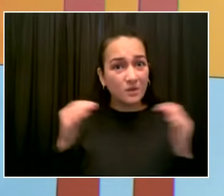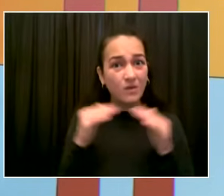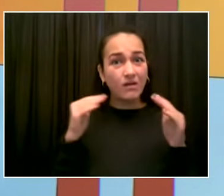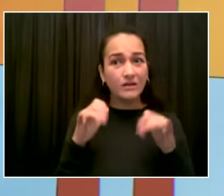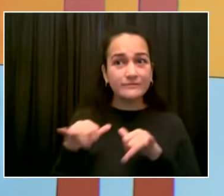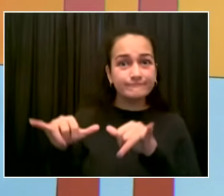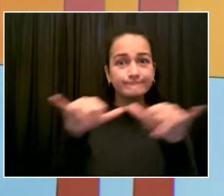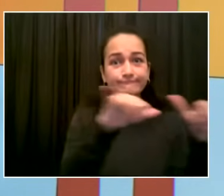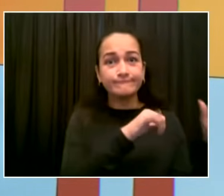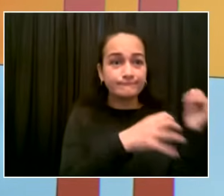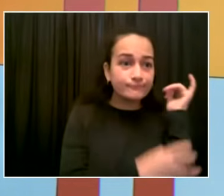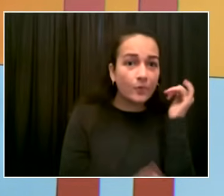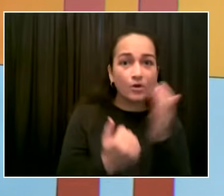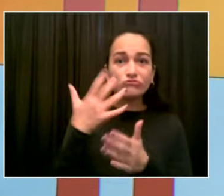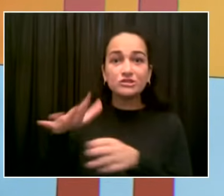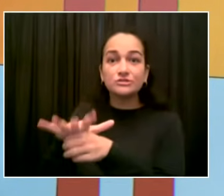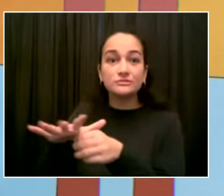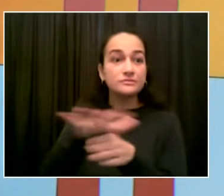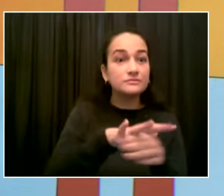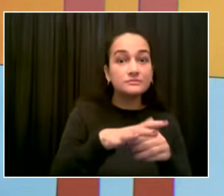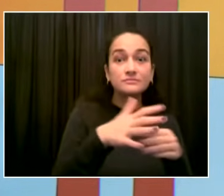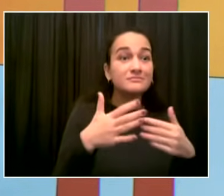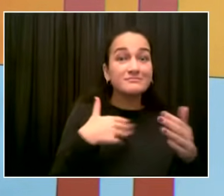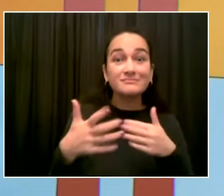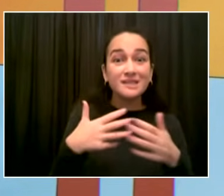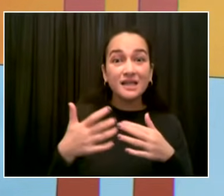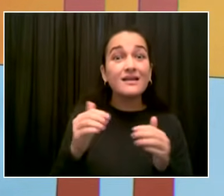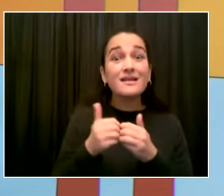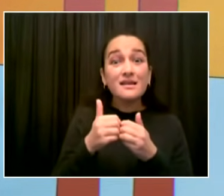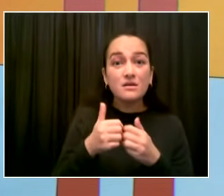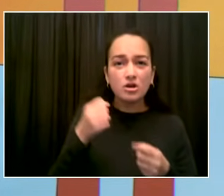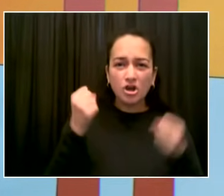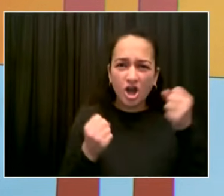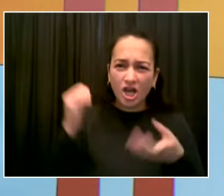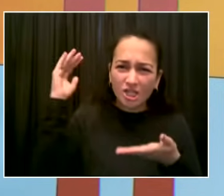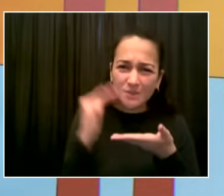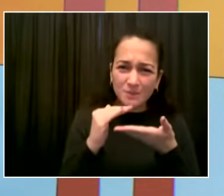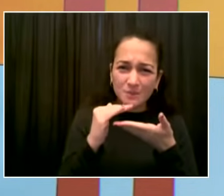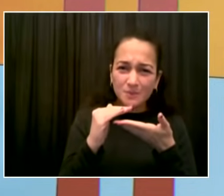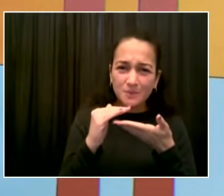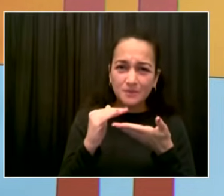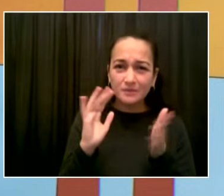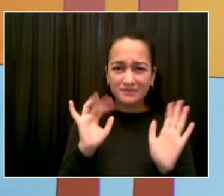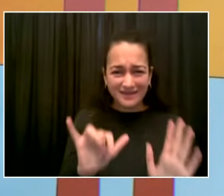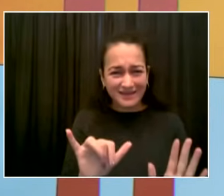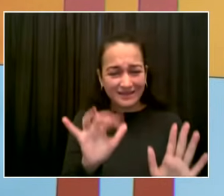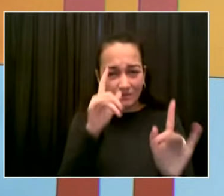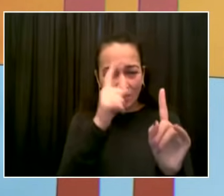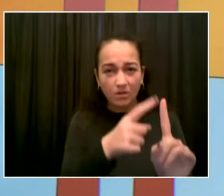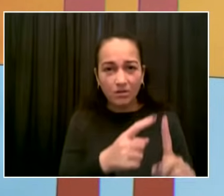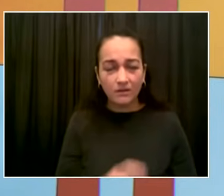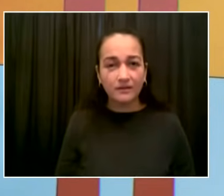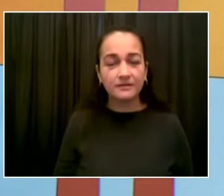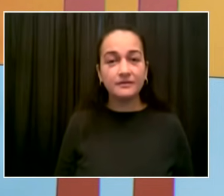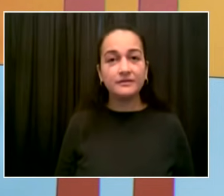SPEED THIS UP. THEN GETTING VEHICLES OFF THE ROADS.